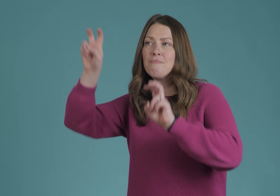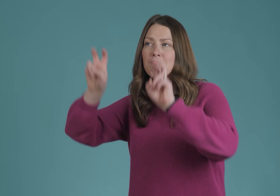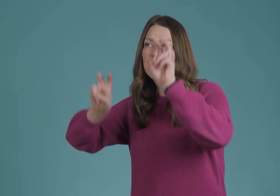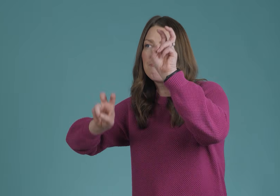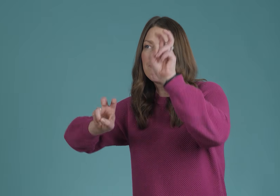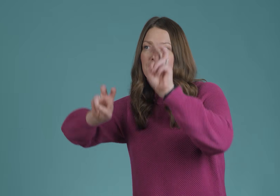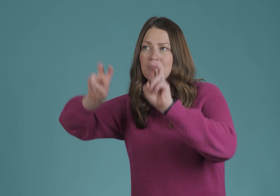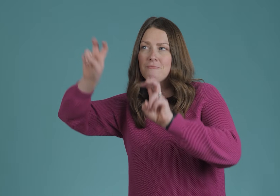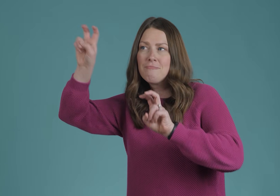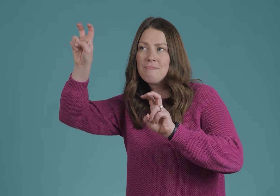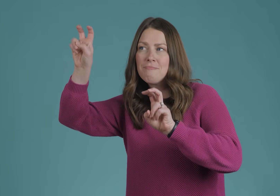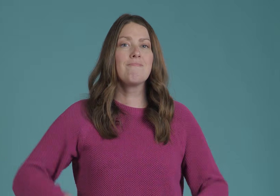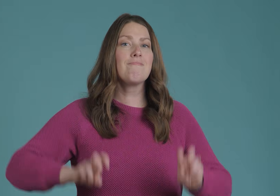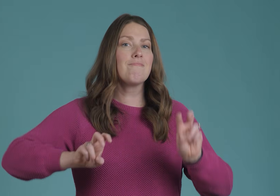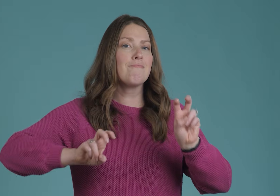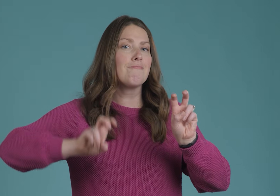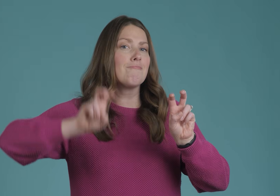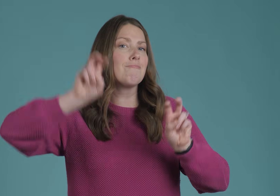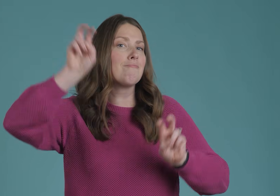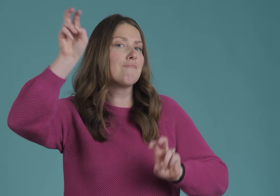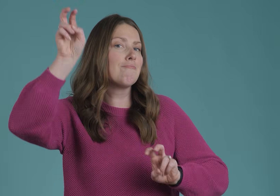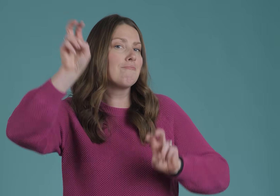It's like the brackets being placed.